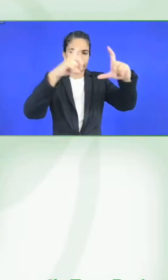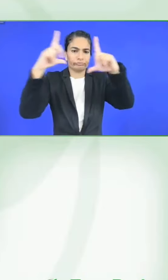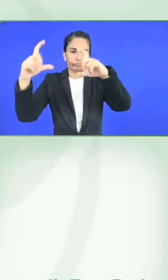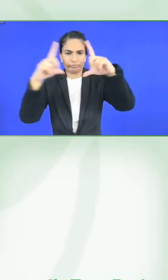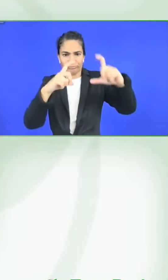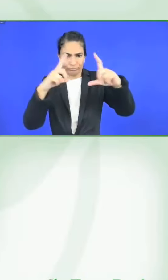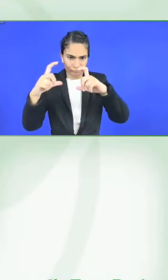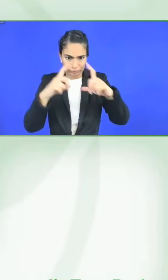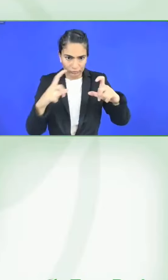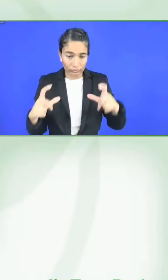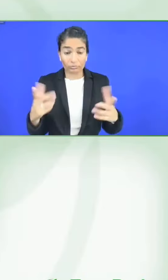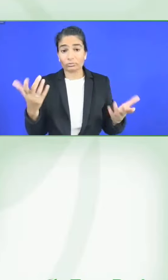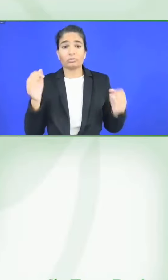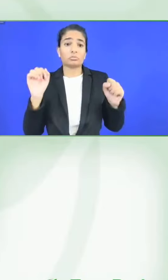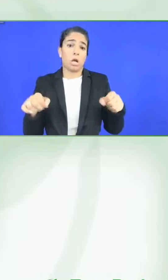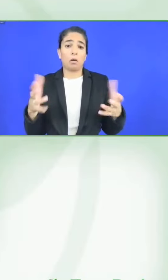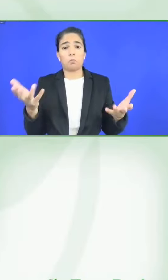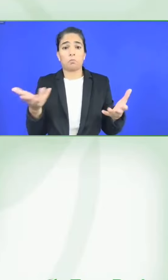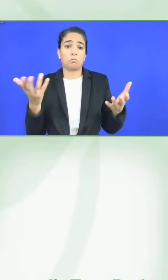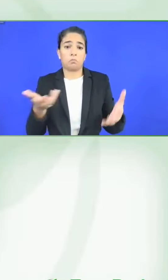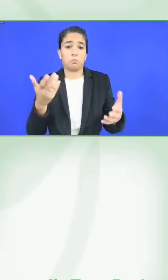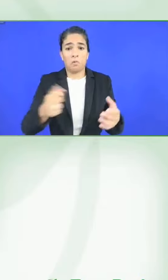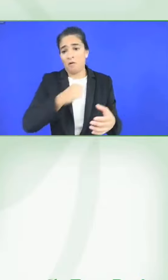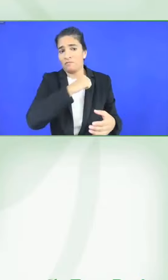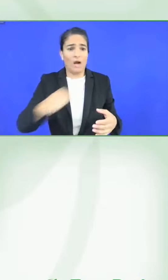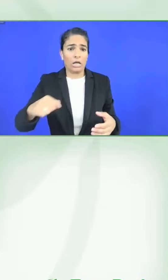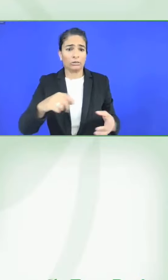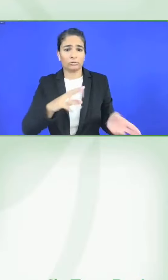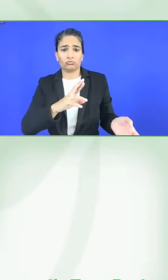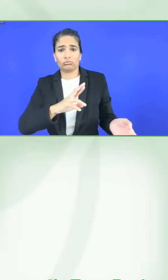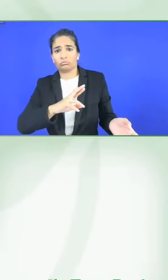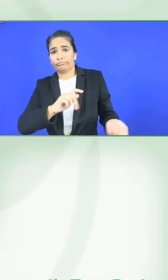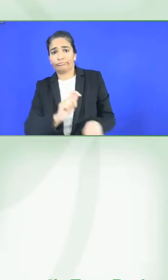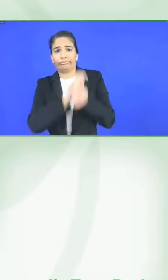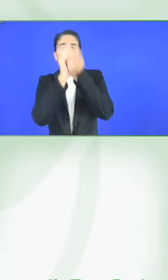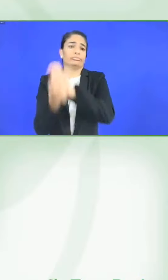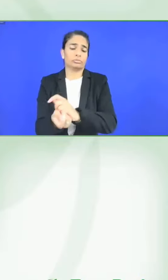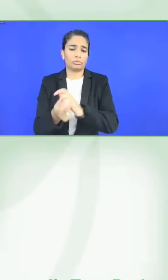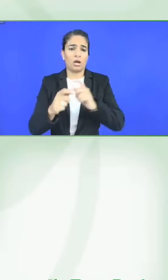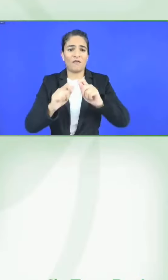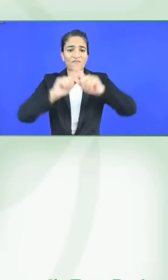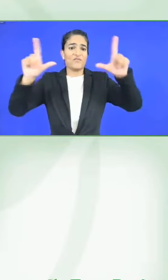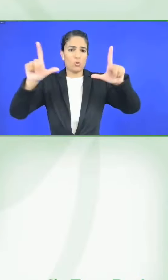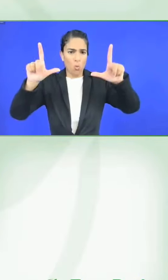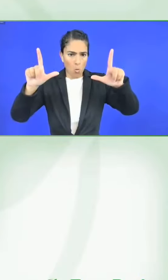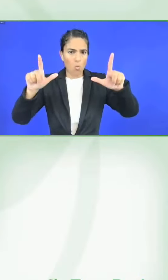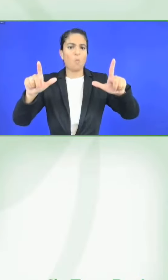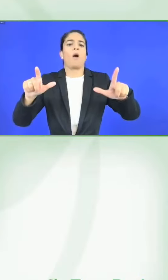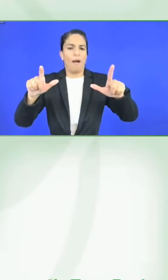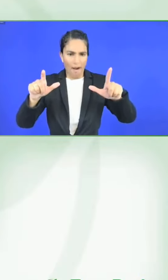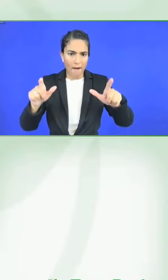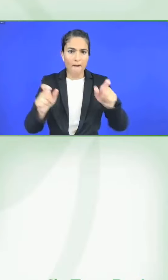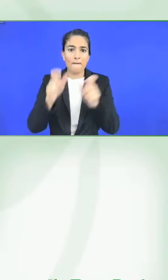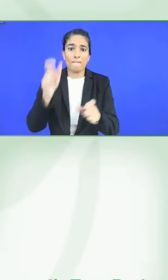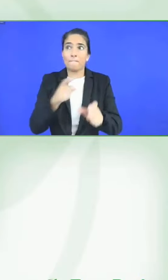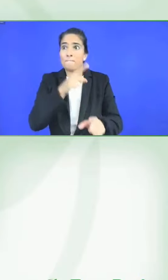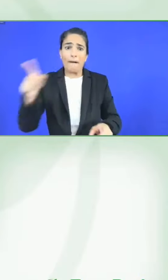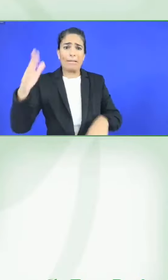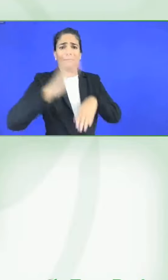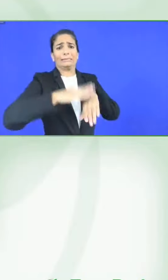Any time you sit down at a computer, the 80 you need is automatically installed on that